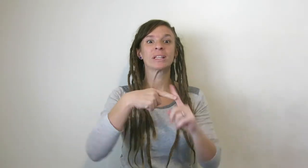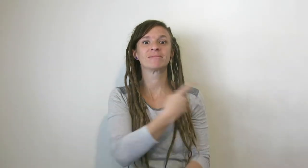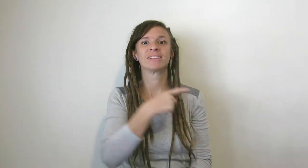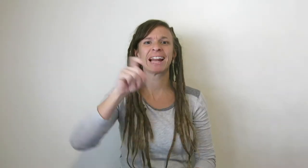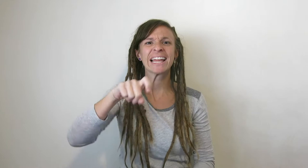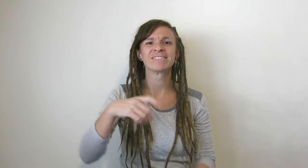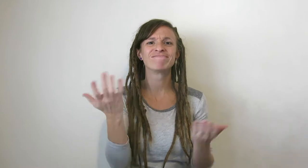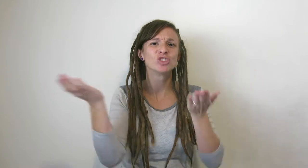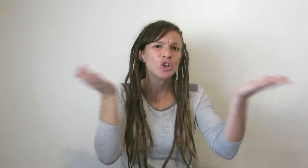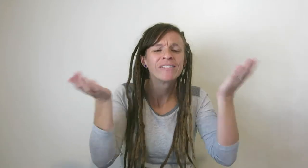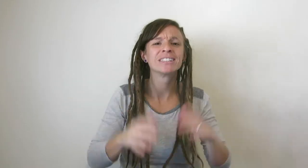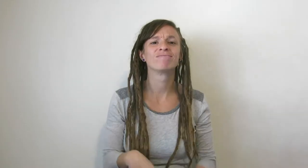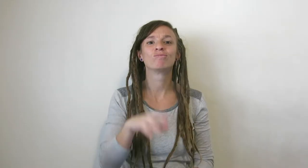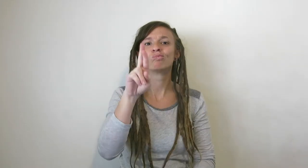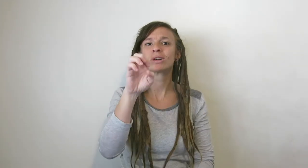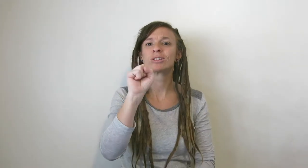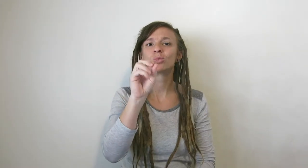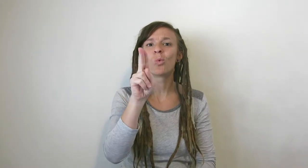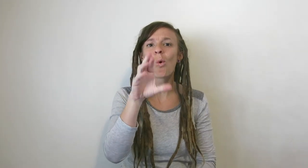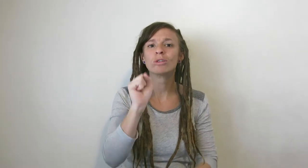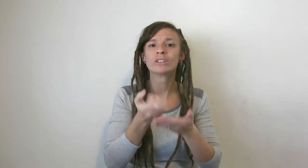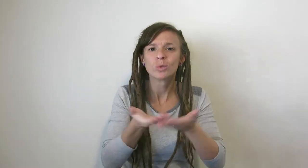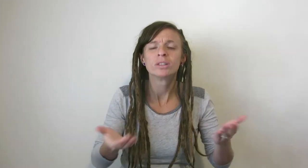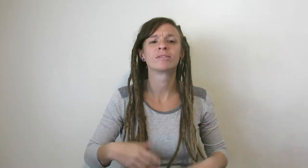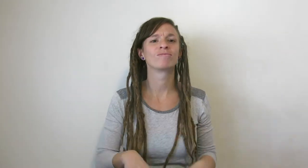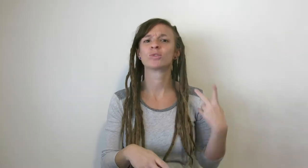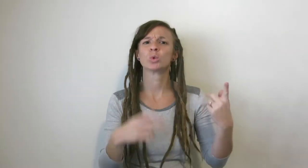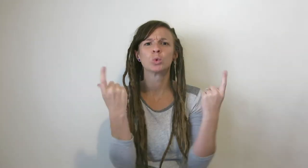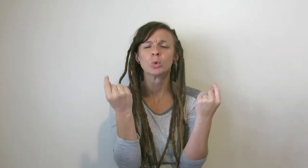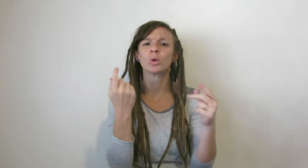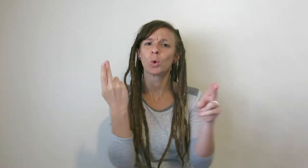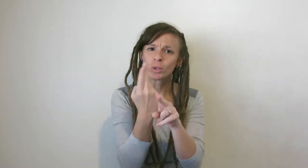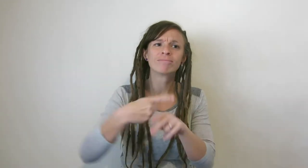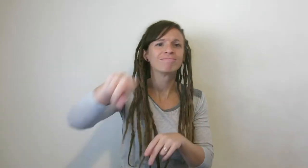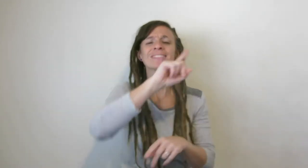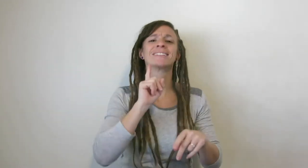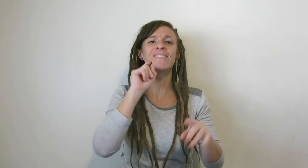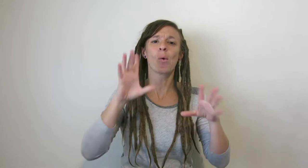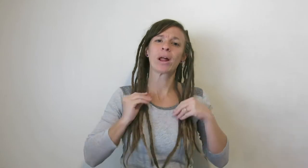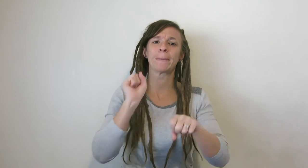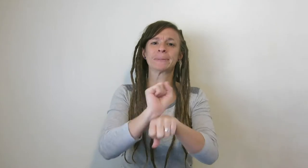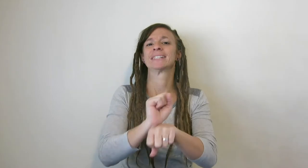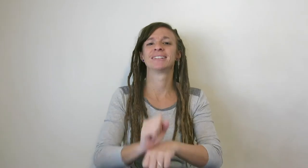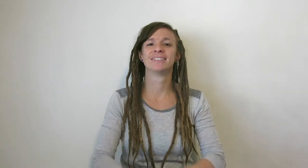We use Deaf-owned businesses when we need services and resources.